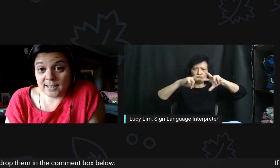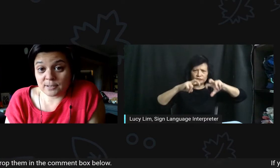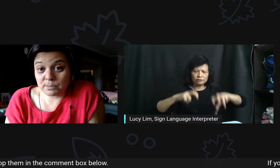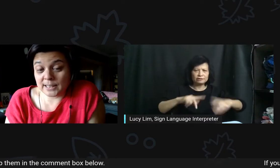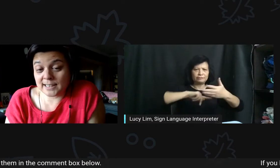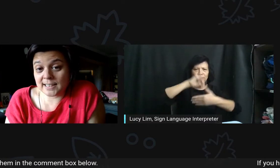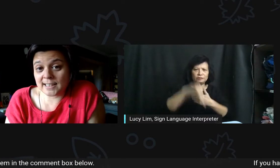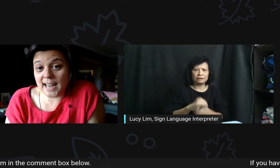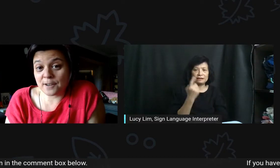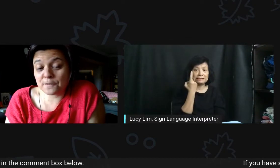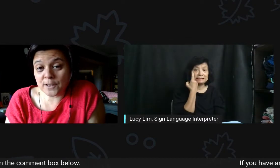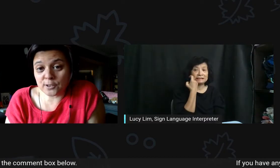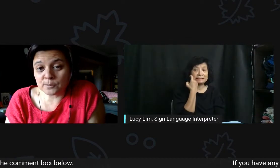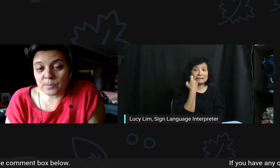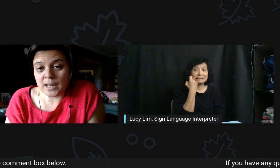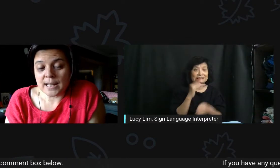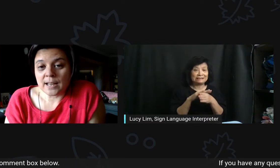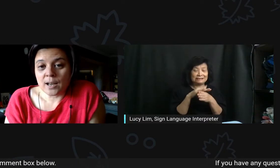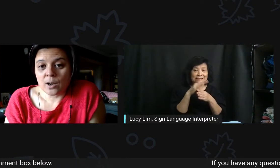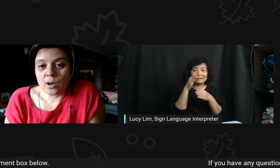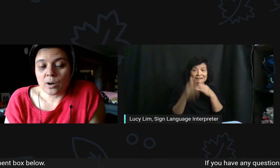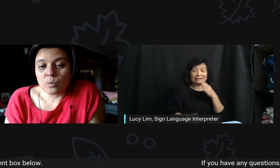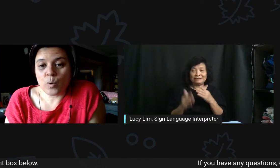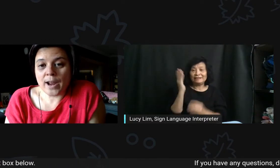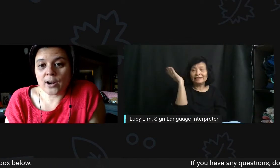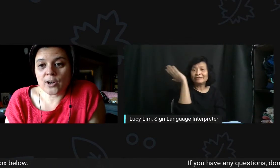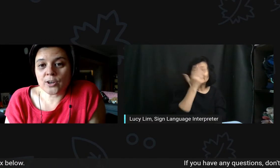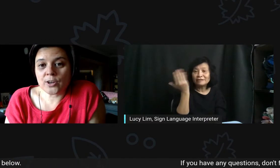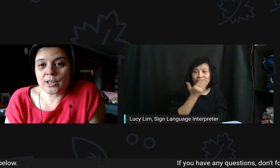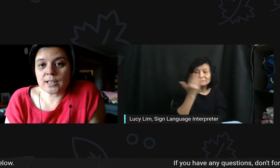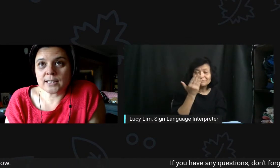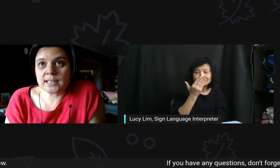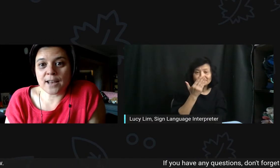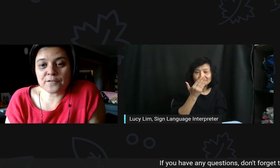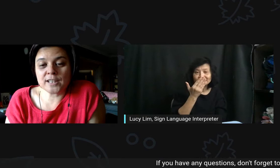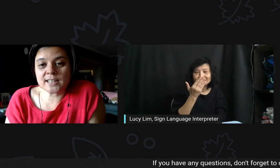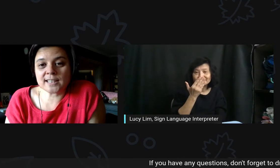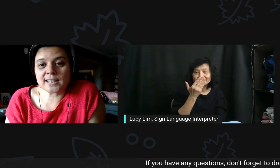completed a film where Deafness